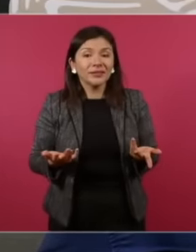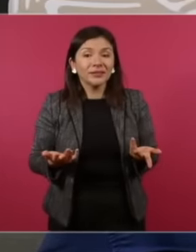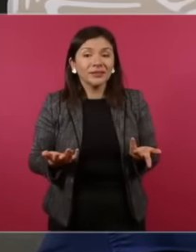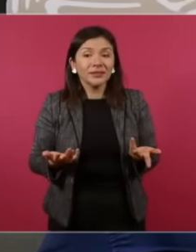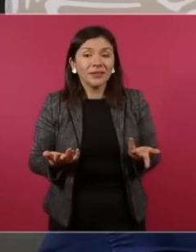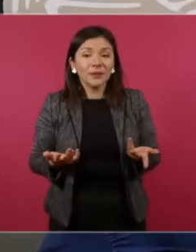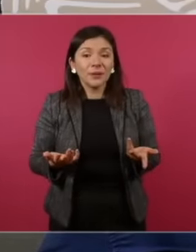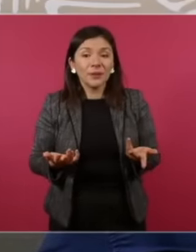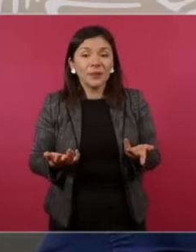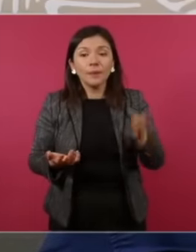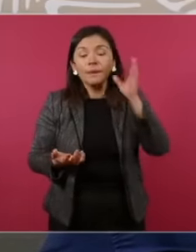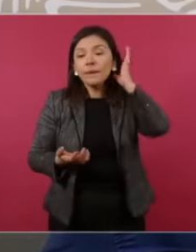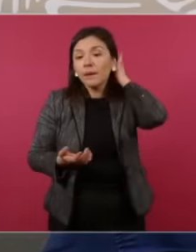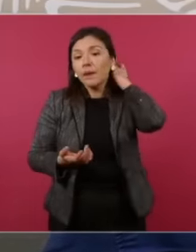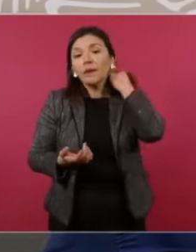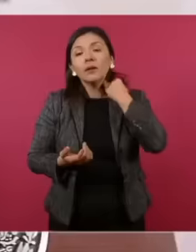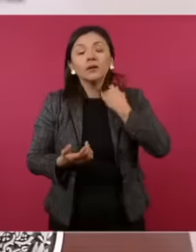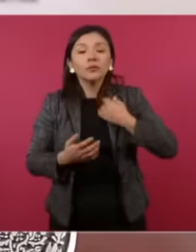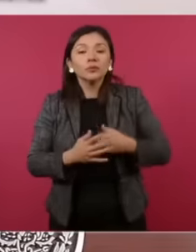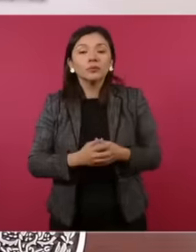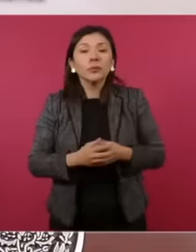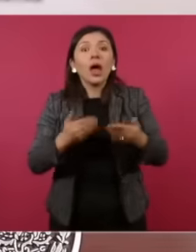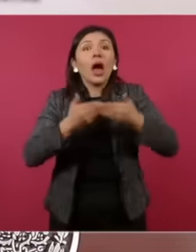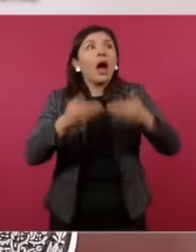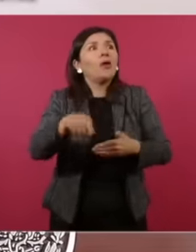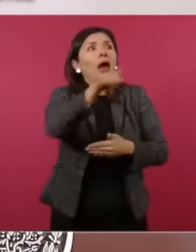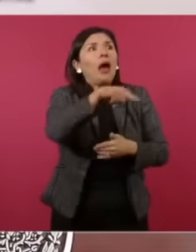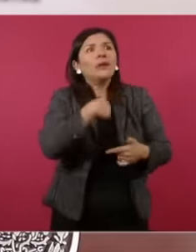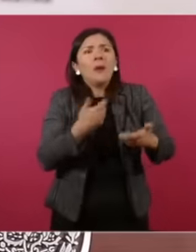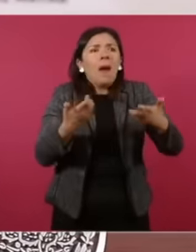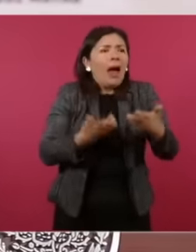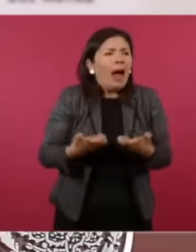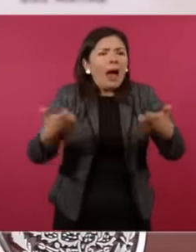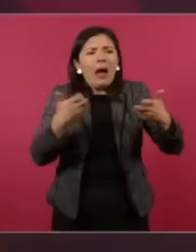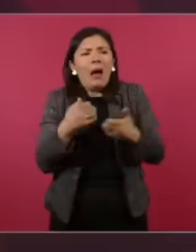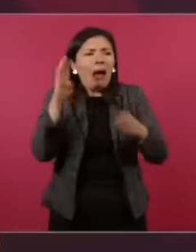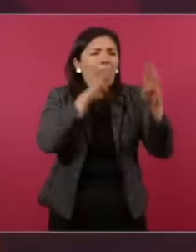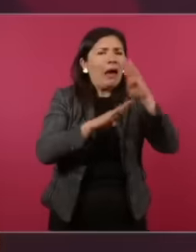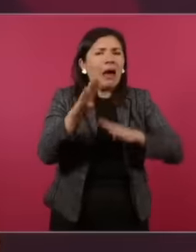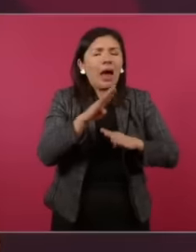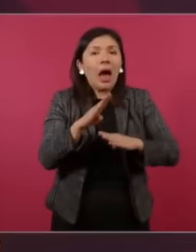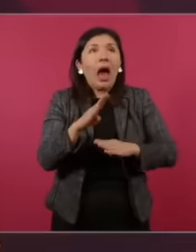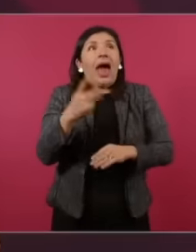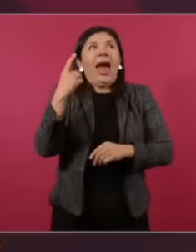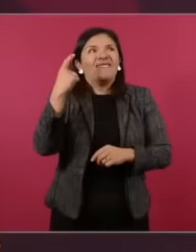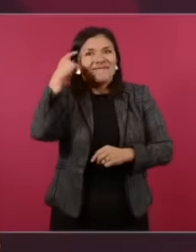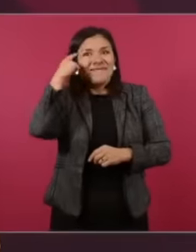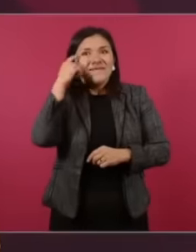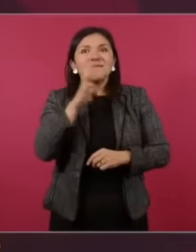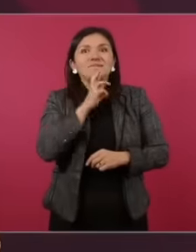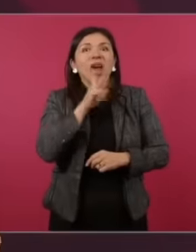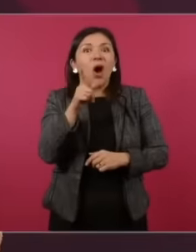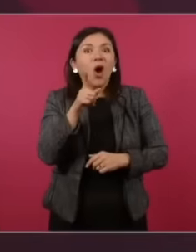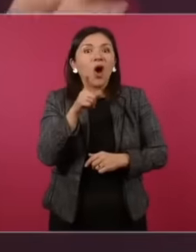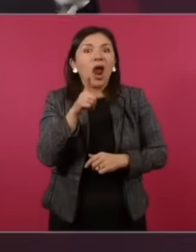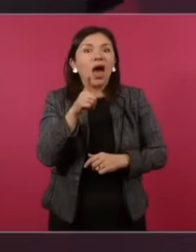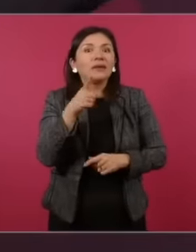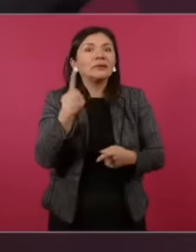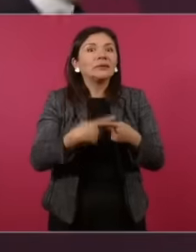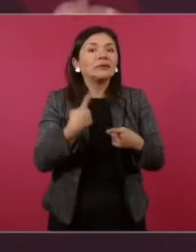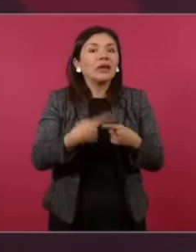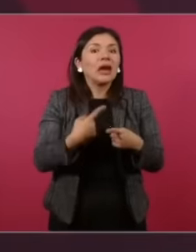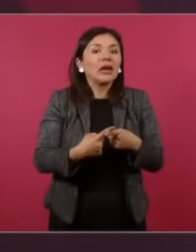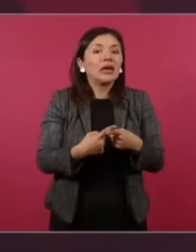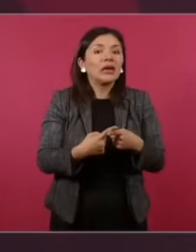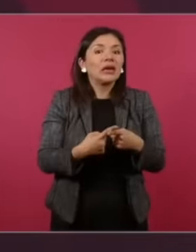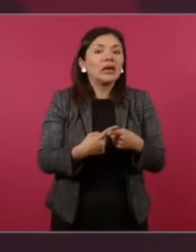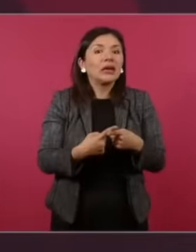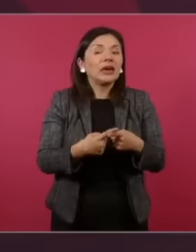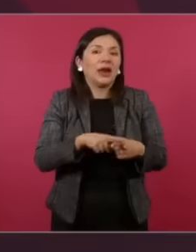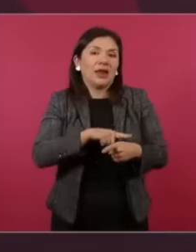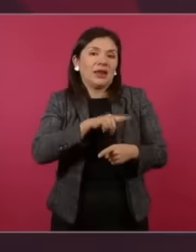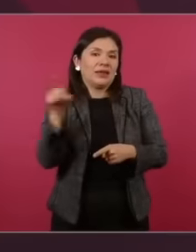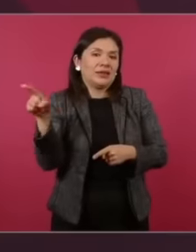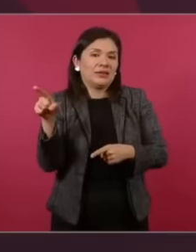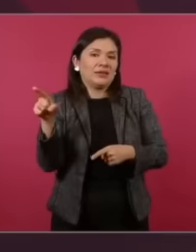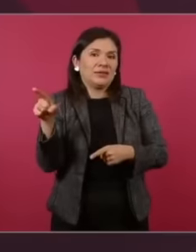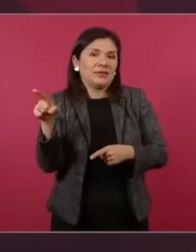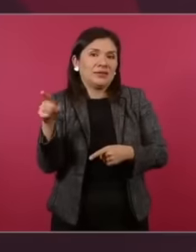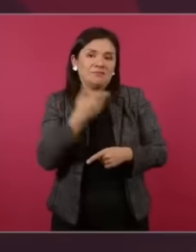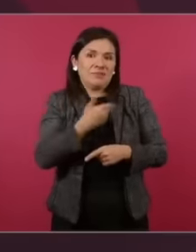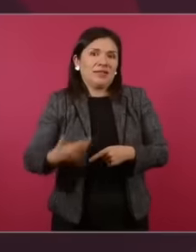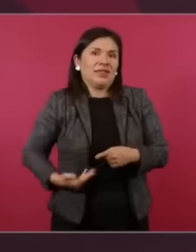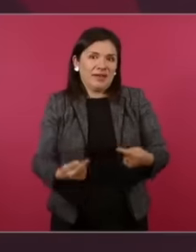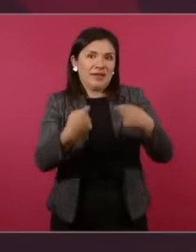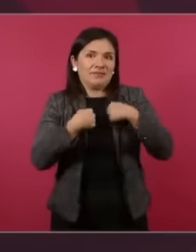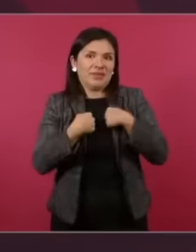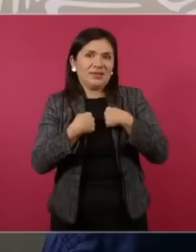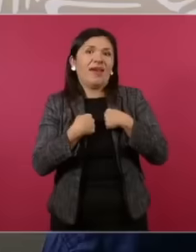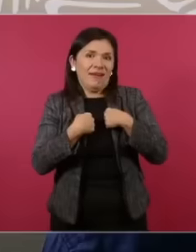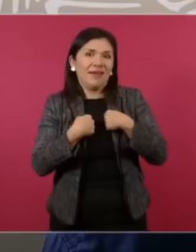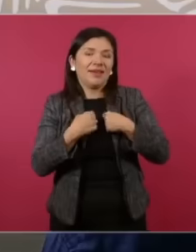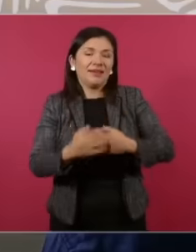because they haven't got anything to do, they turn to see the petit president. You, Loreda, has